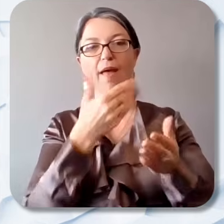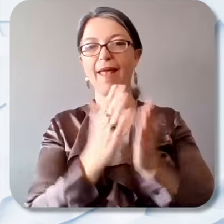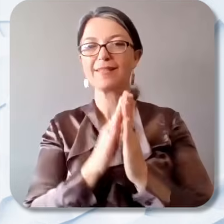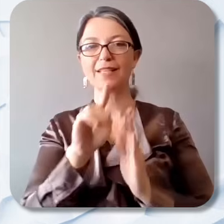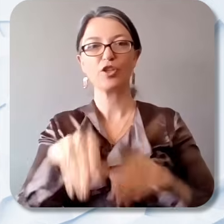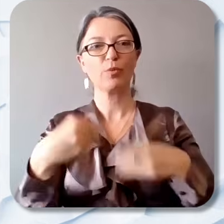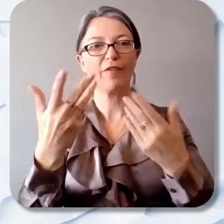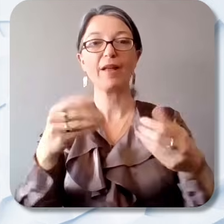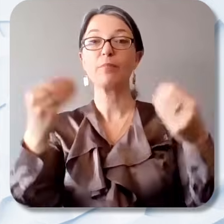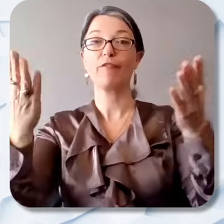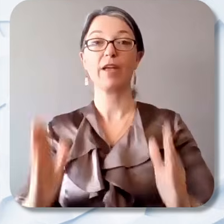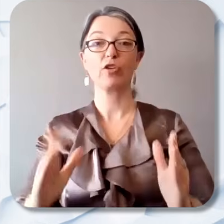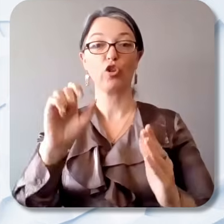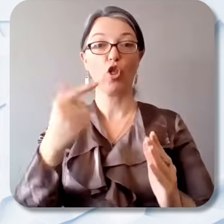of those things, those you keep locally.